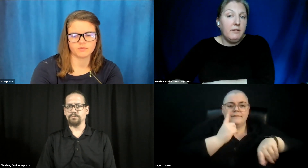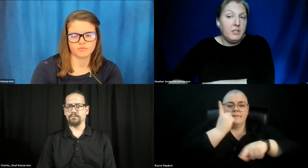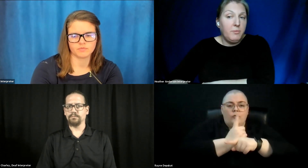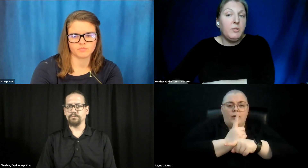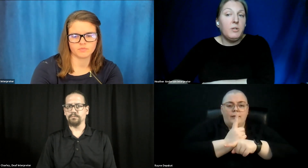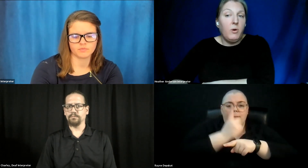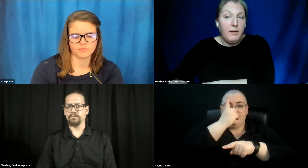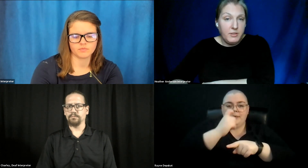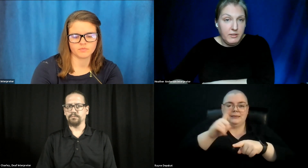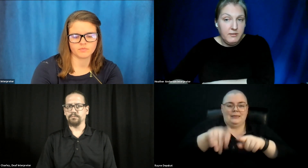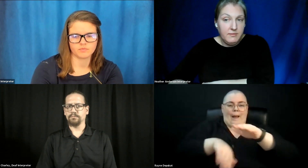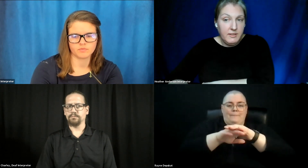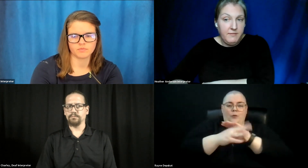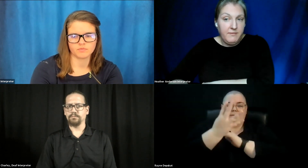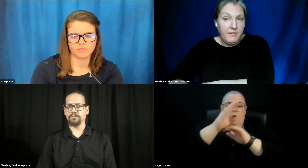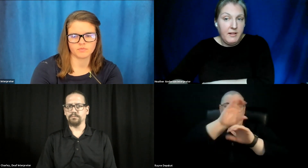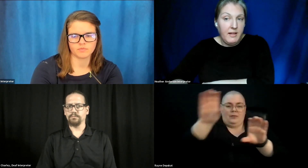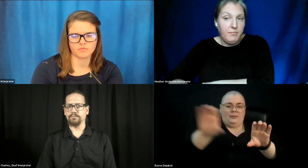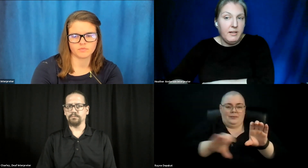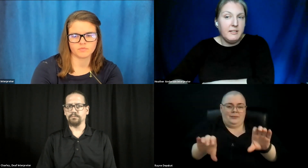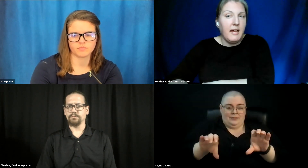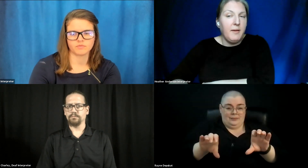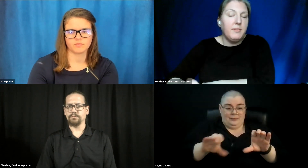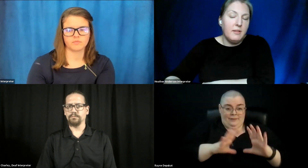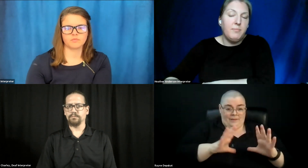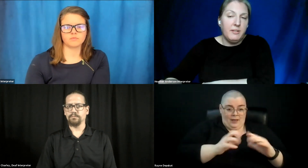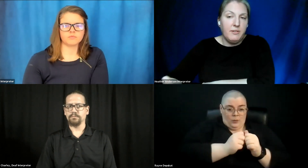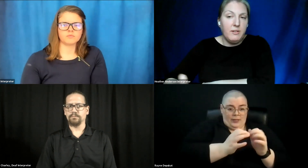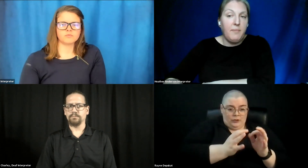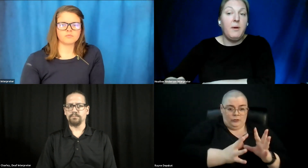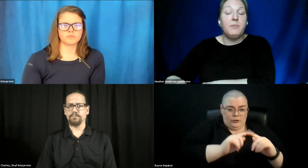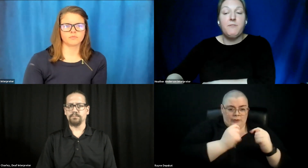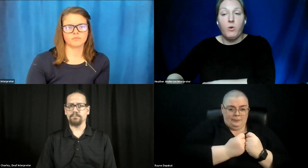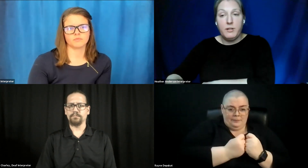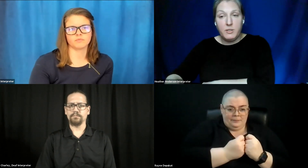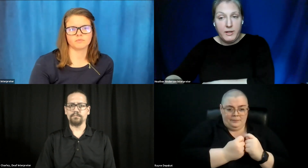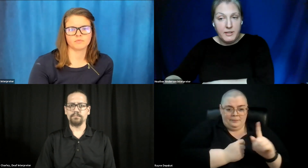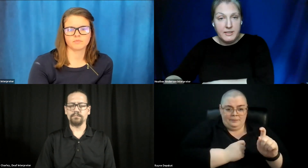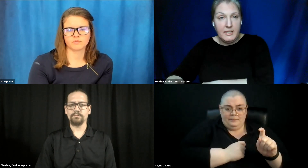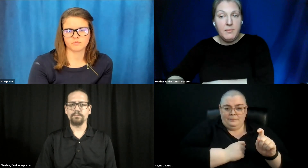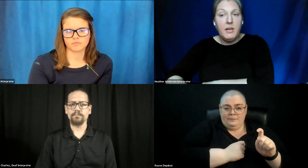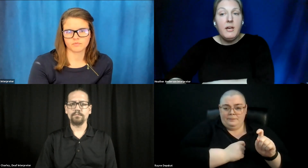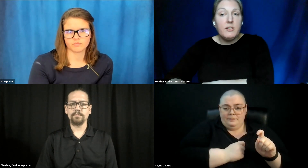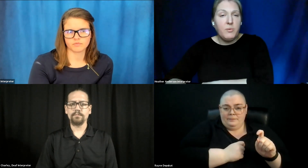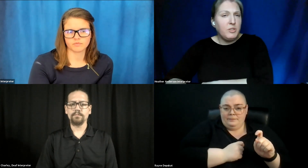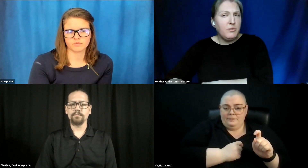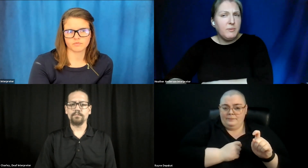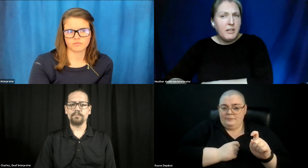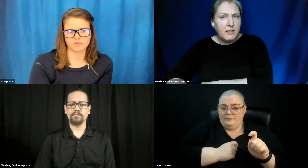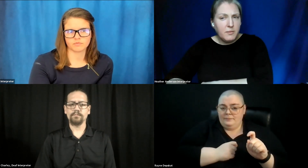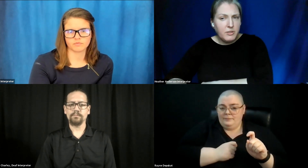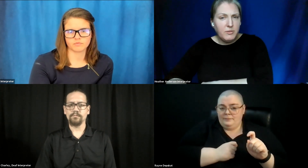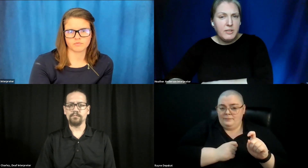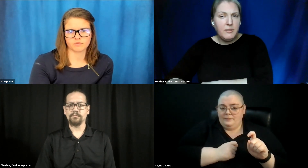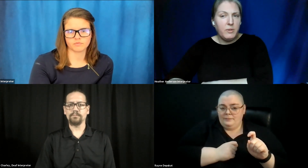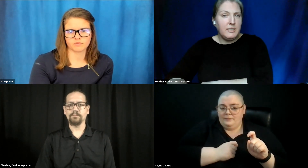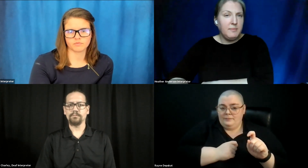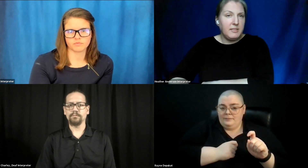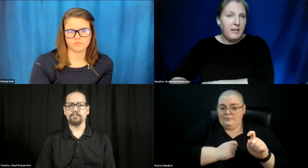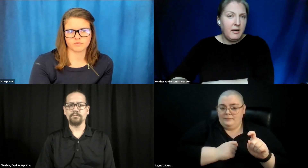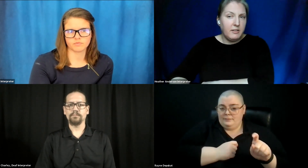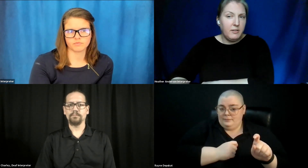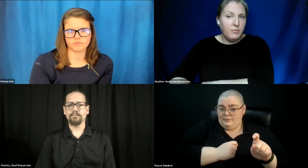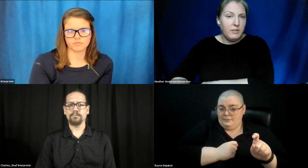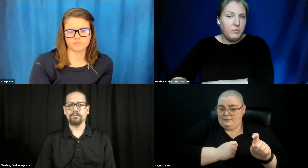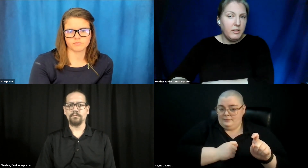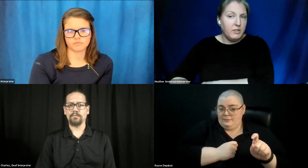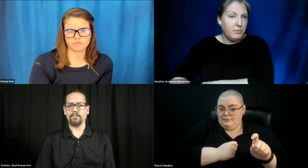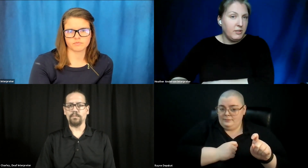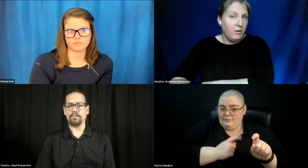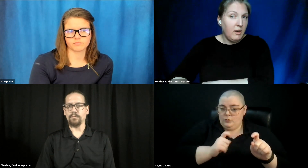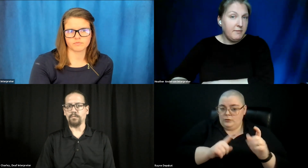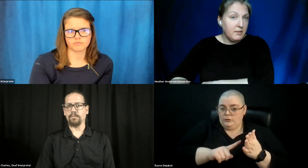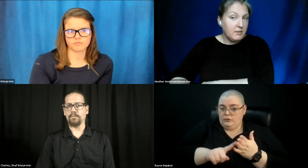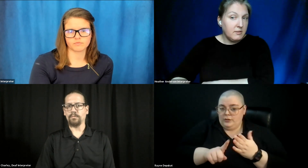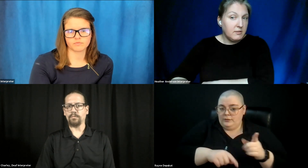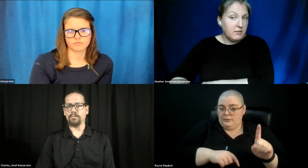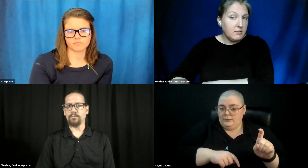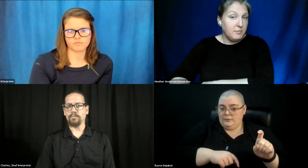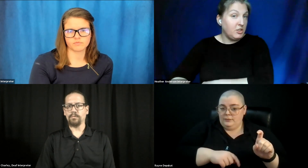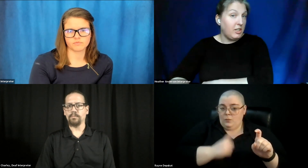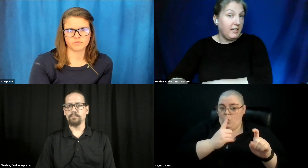one hearing interpreter will go off screen if I'm right because I believe you know, up to four squares on a team. So would you hearing interpreters Do you need one team to fan or can we do one interpreters off.